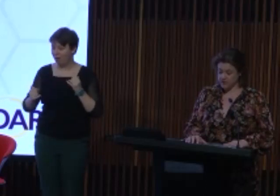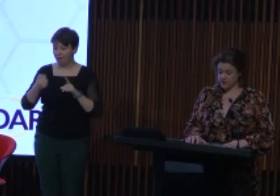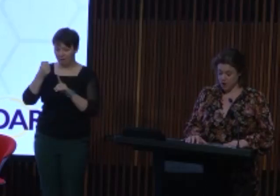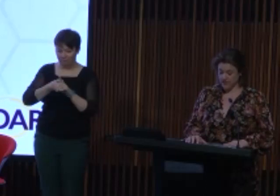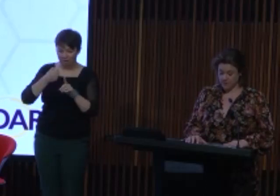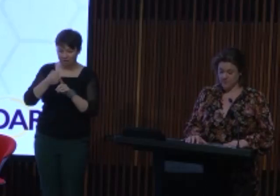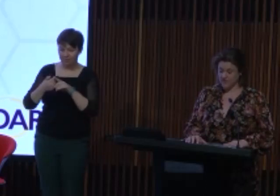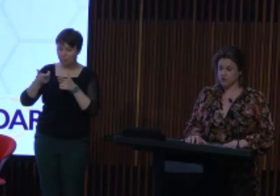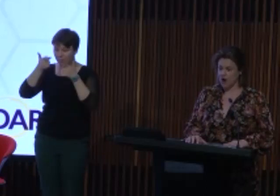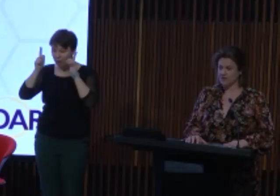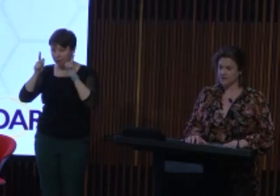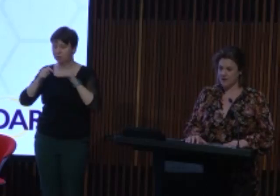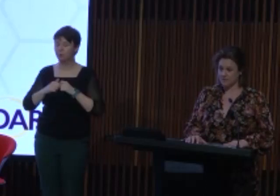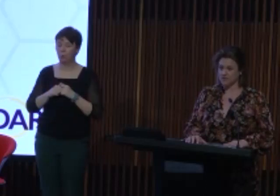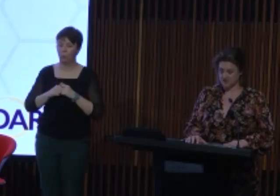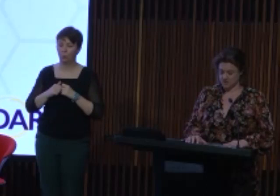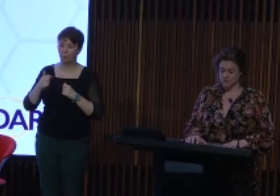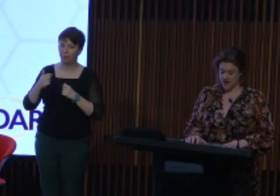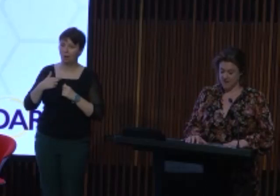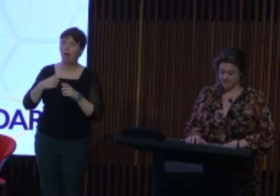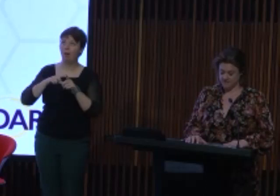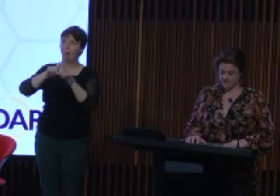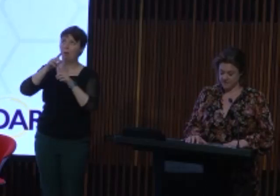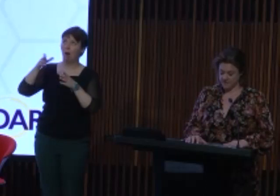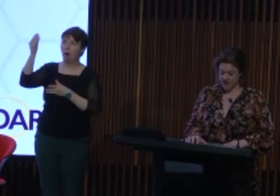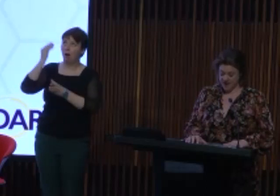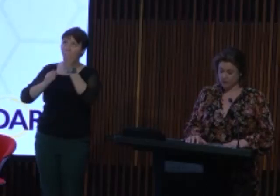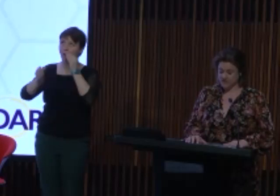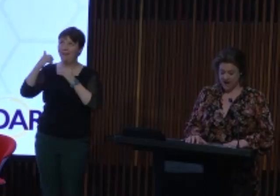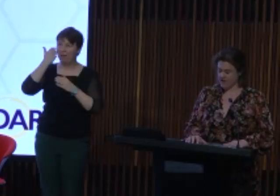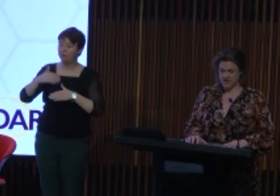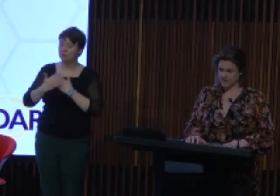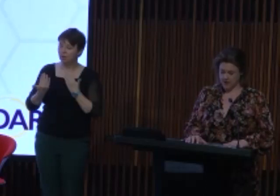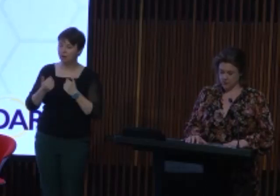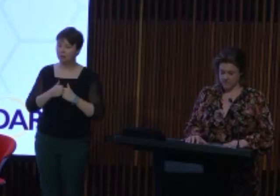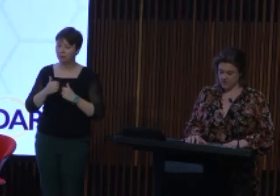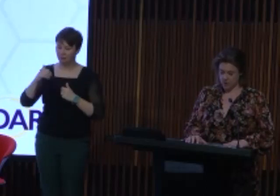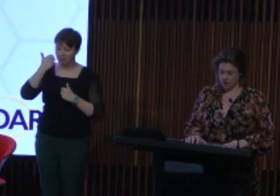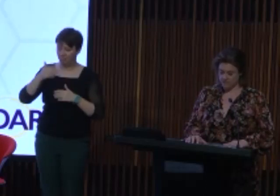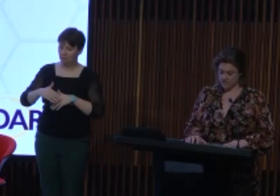of learning from these clients every single day. Every directly the value of their work,